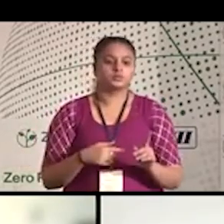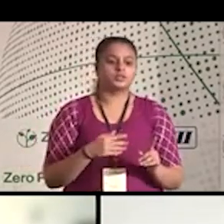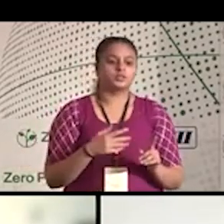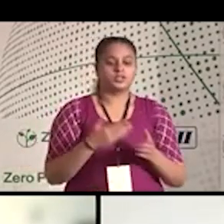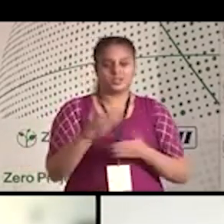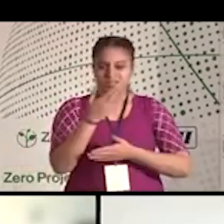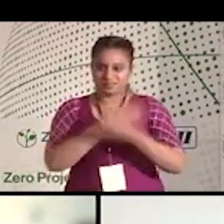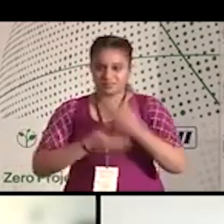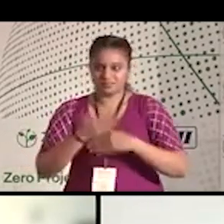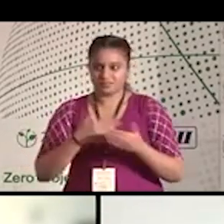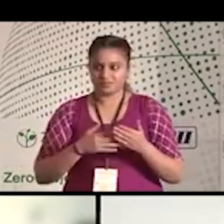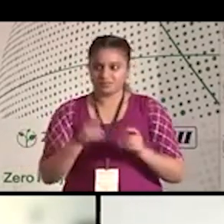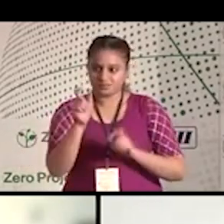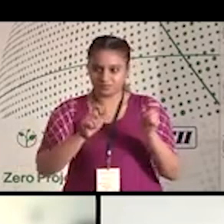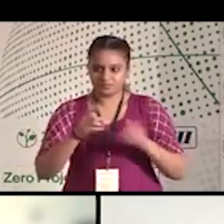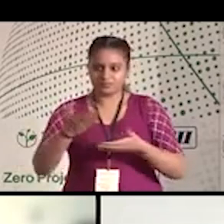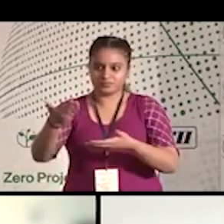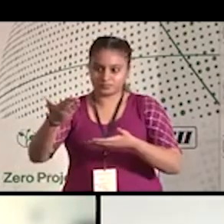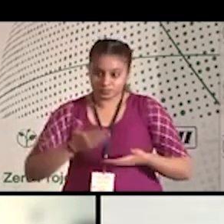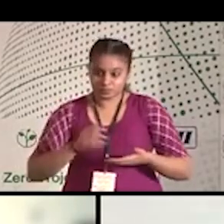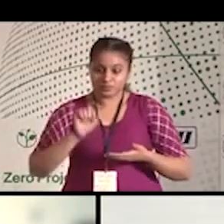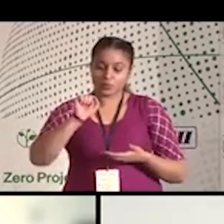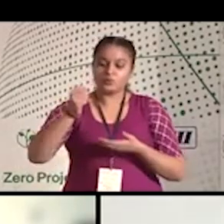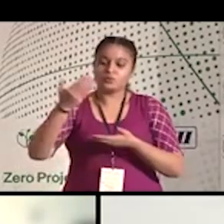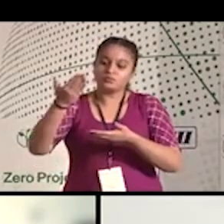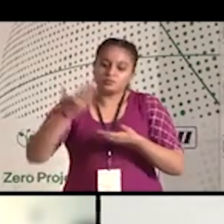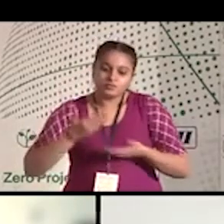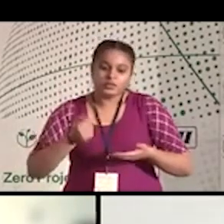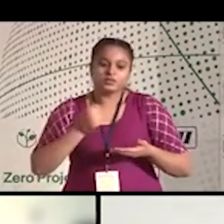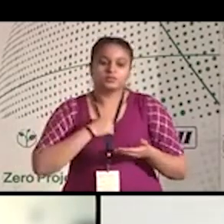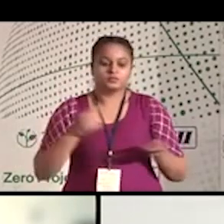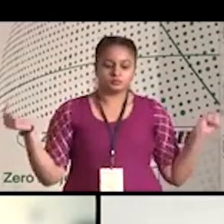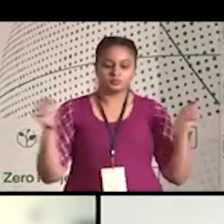you're welcome for having us here to benefit your systems.